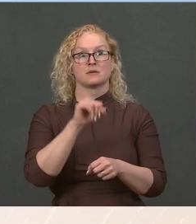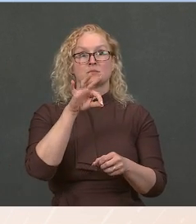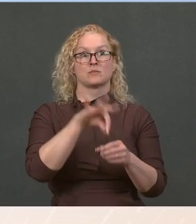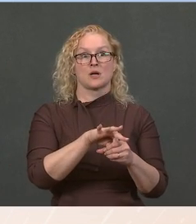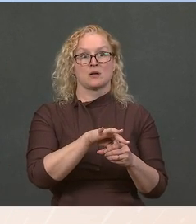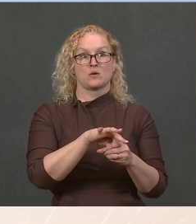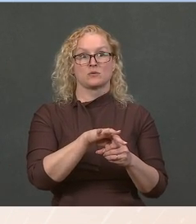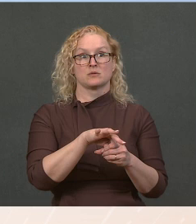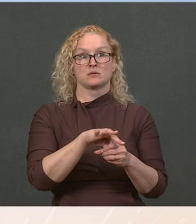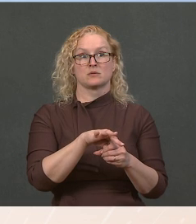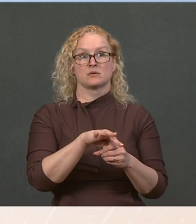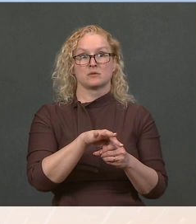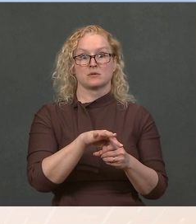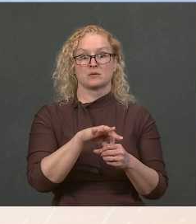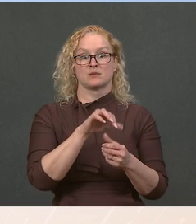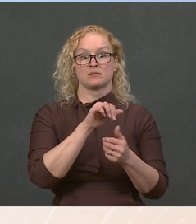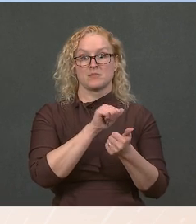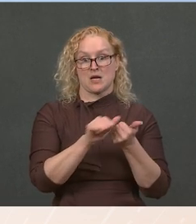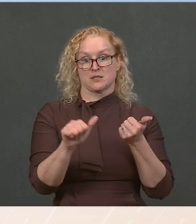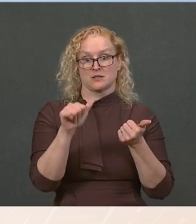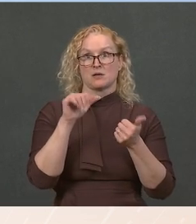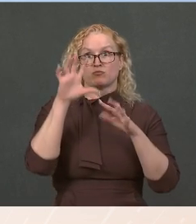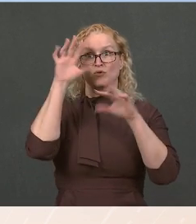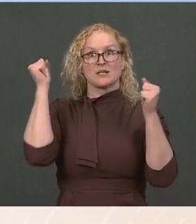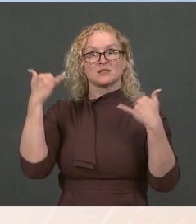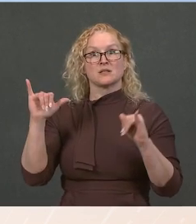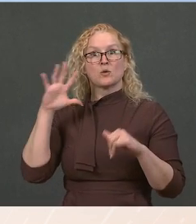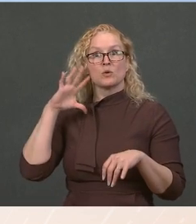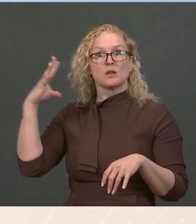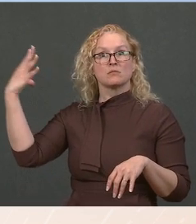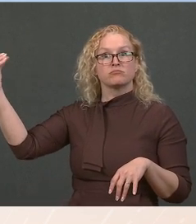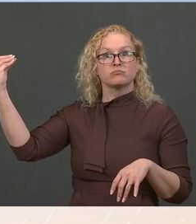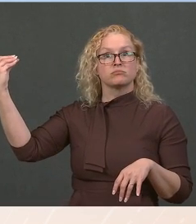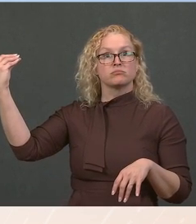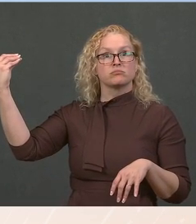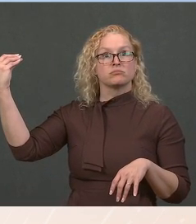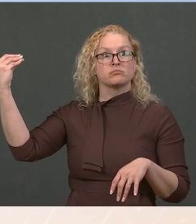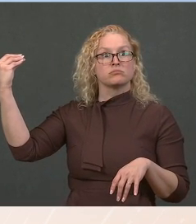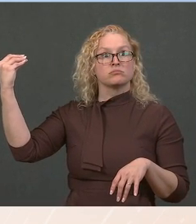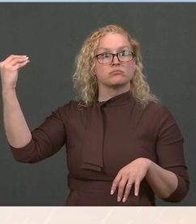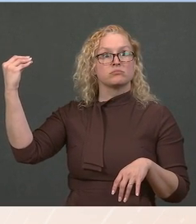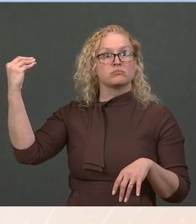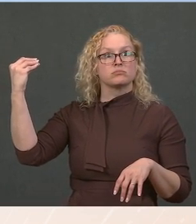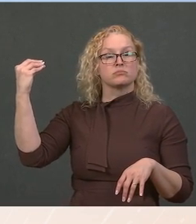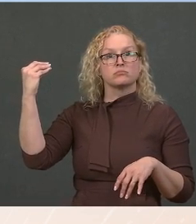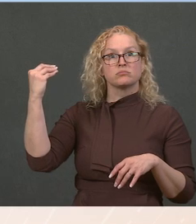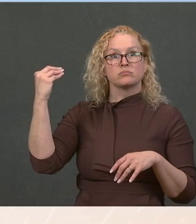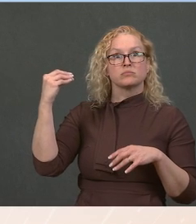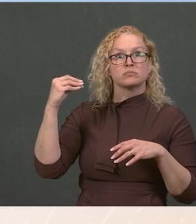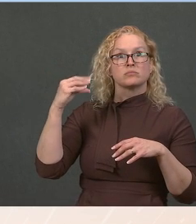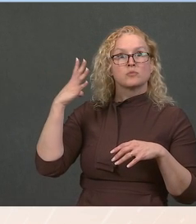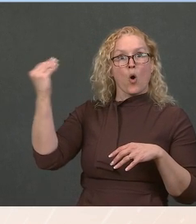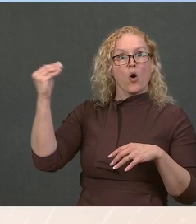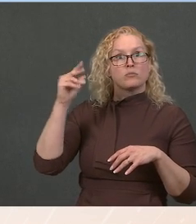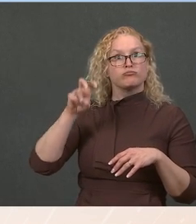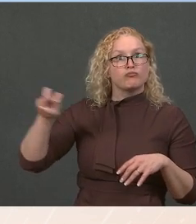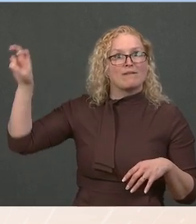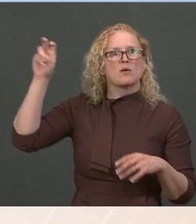as soon as it could get here. What's the impact on all of that? Ms. Jean-Pierre: So, I don't have anything more on his schedule. Clearly, the President wants this to be done